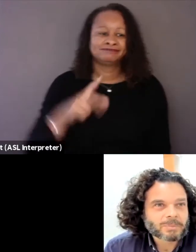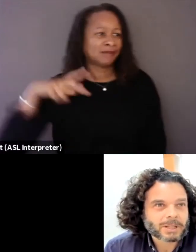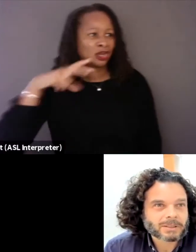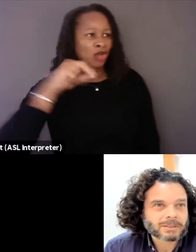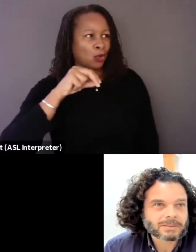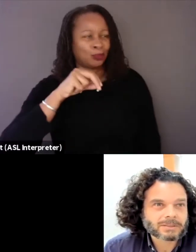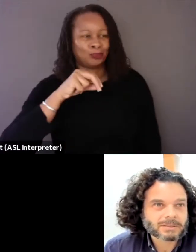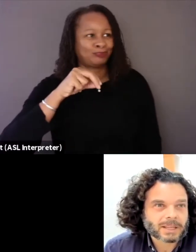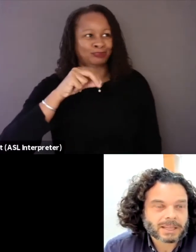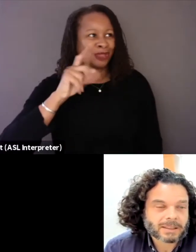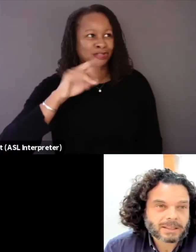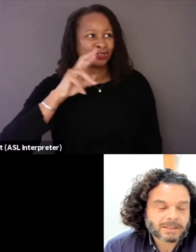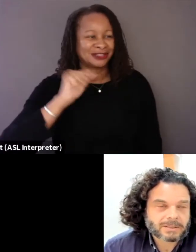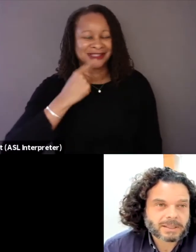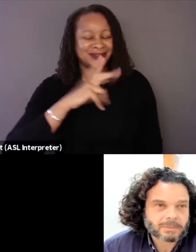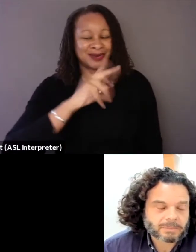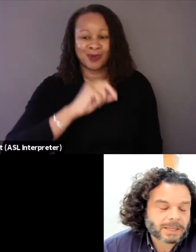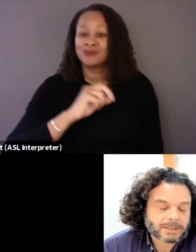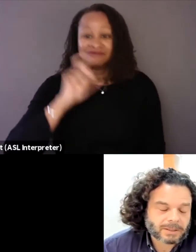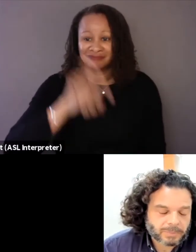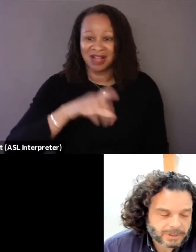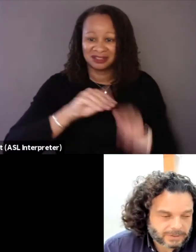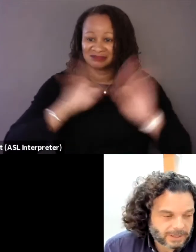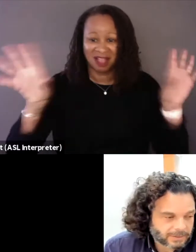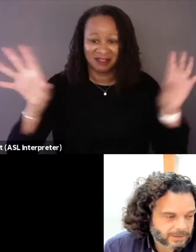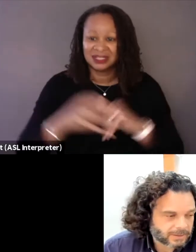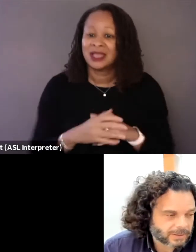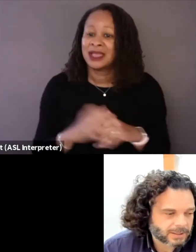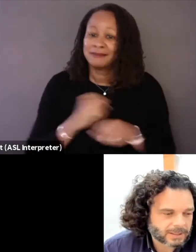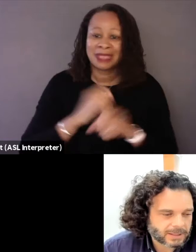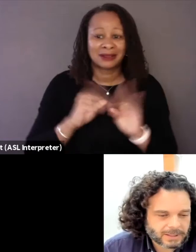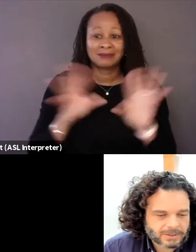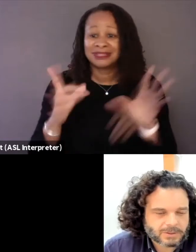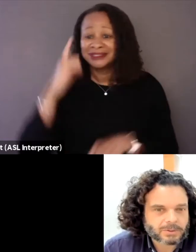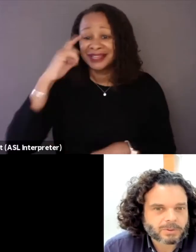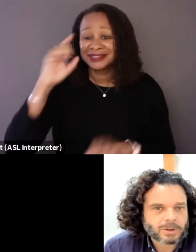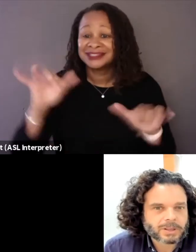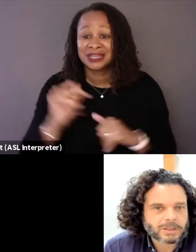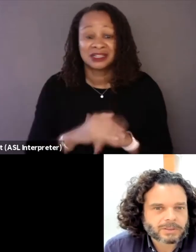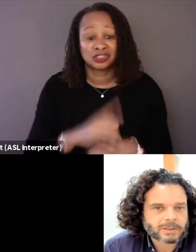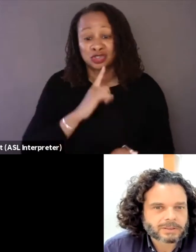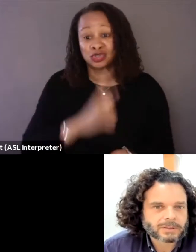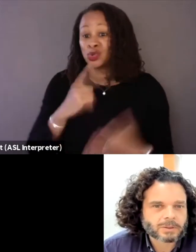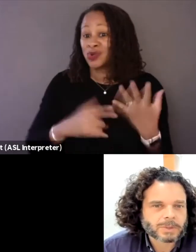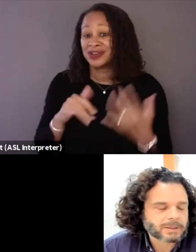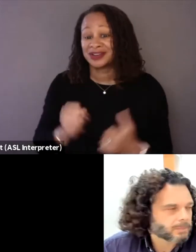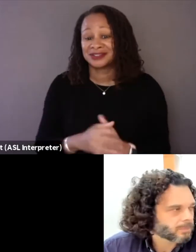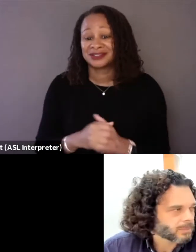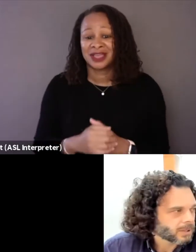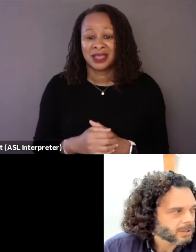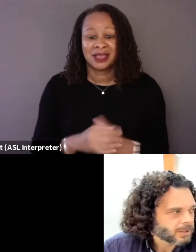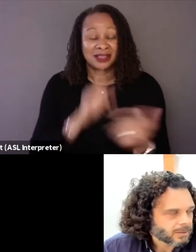but like I think it, it made complete sense and it's like, it, it is true to what it is and you meet them.